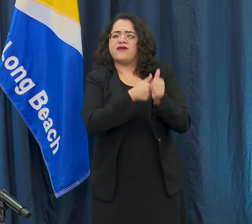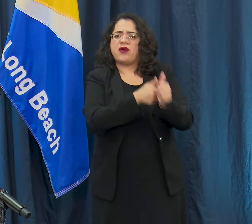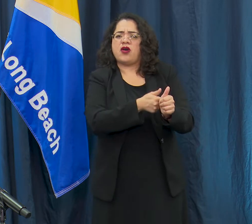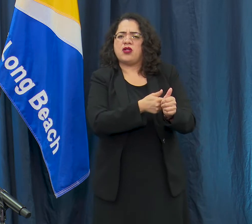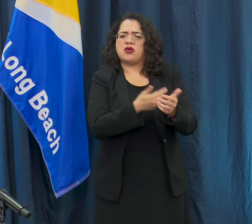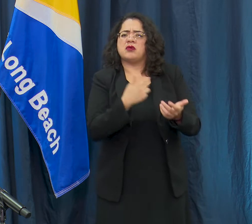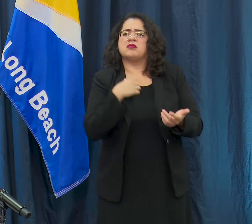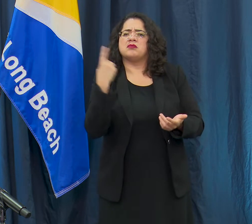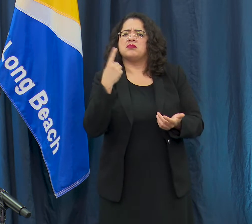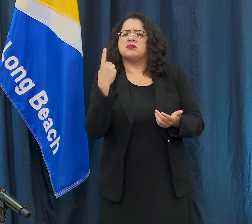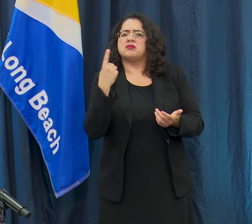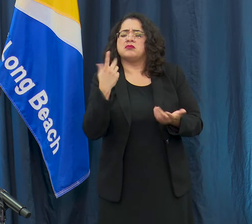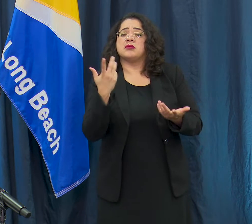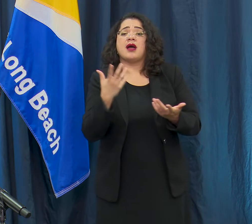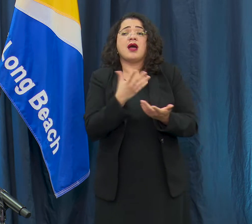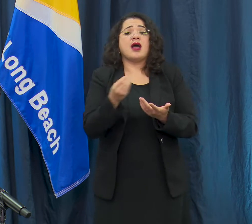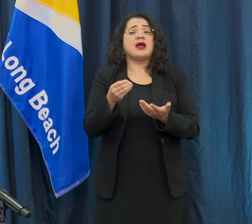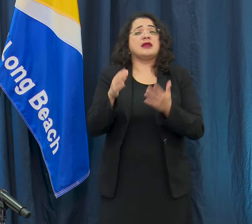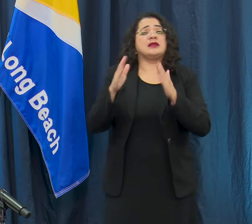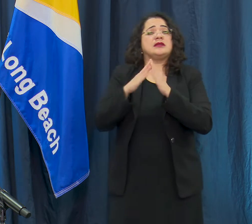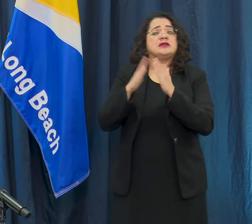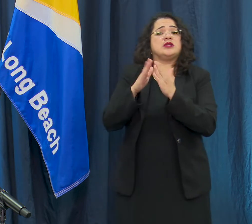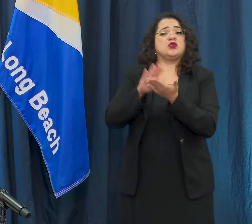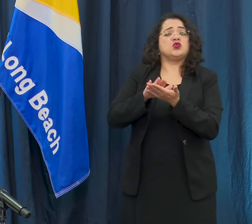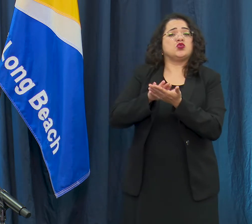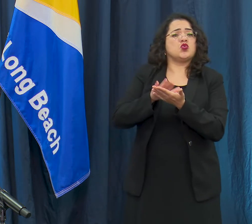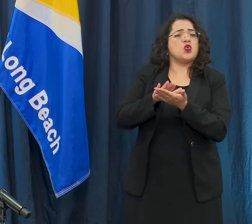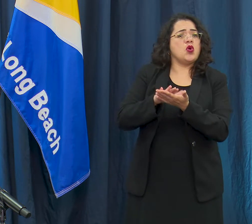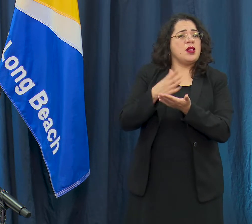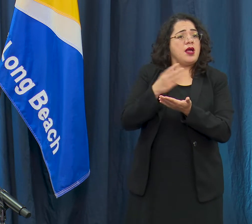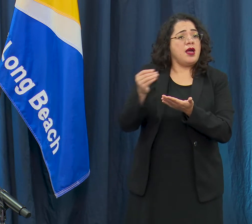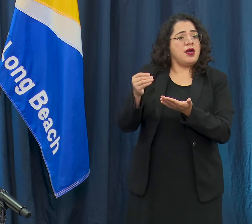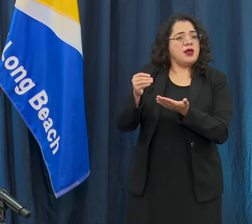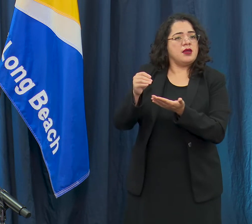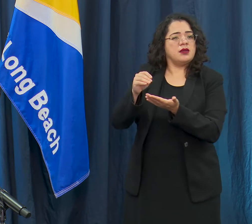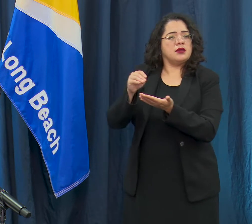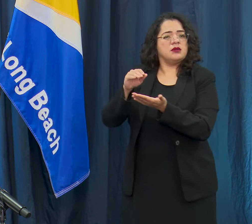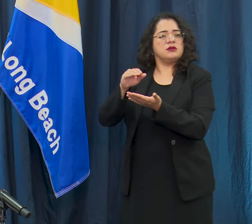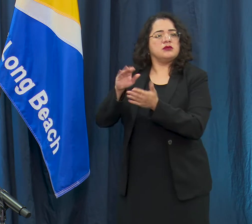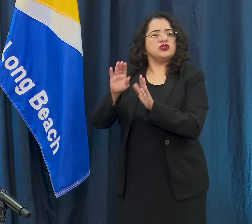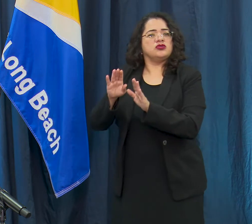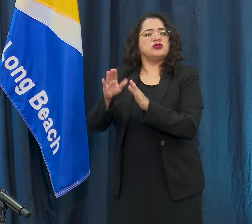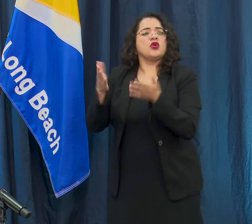on the city's cooling centers? So why don't I have Dr. Davis first answer on